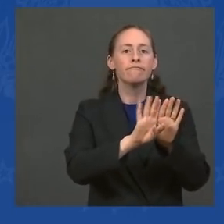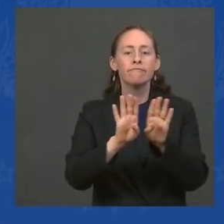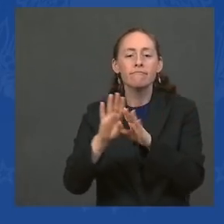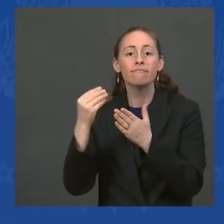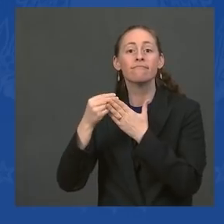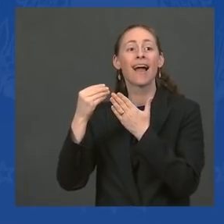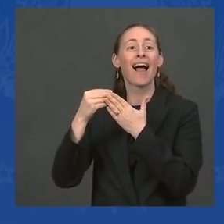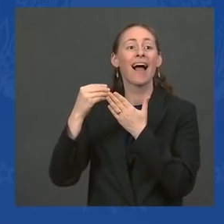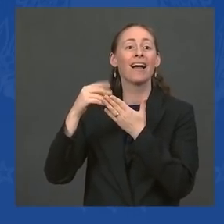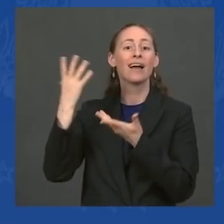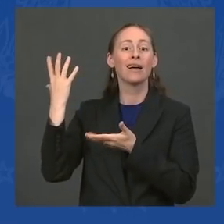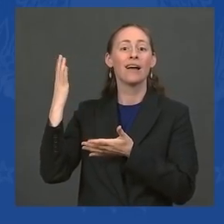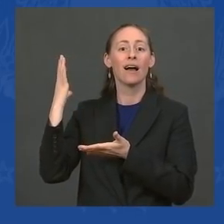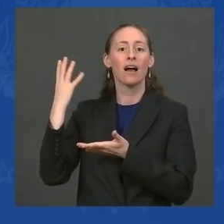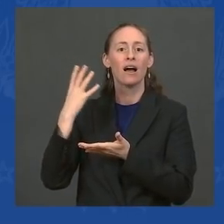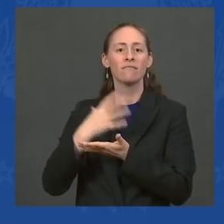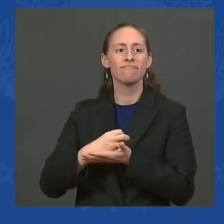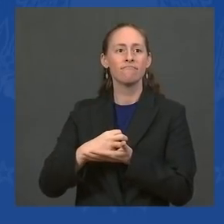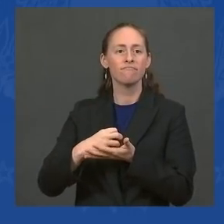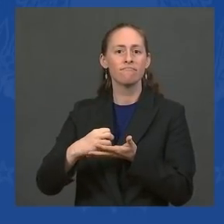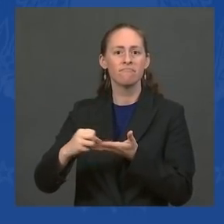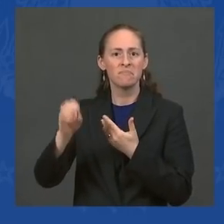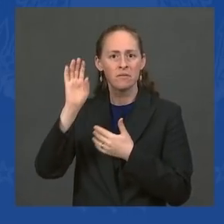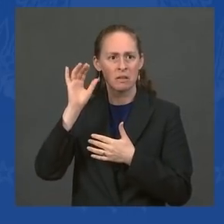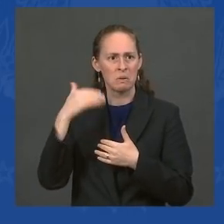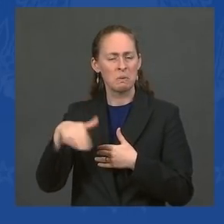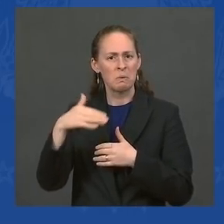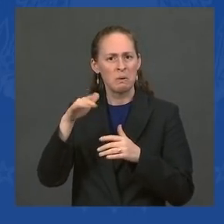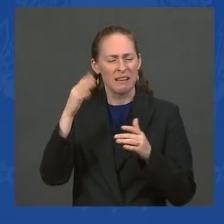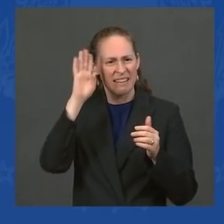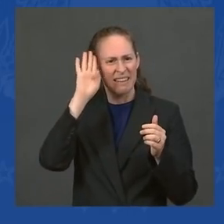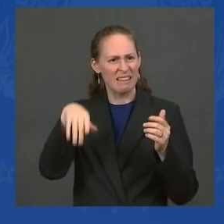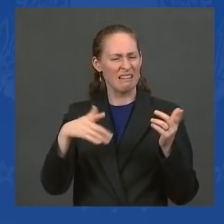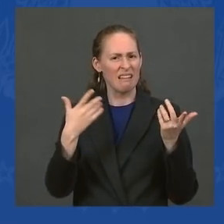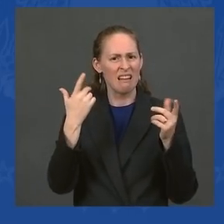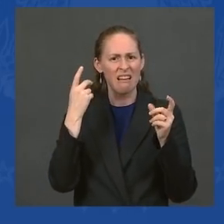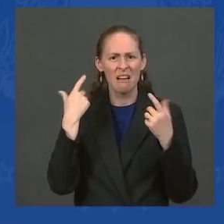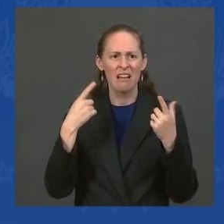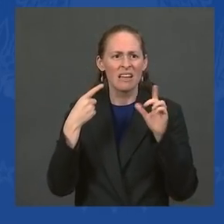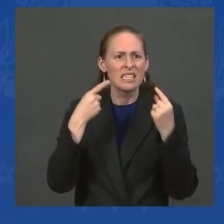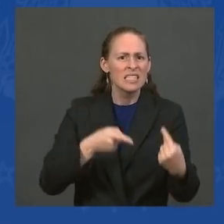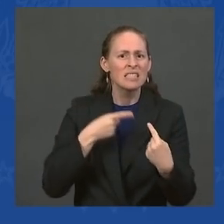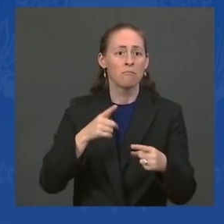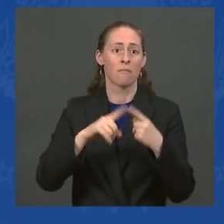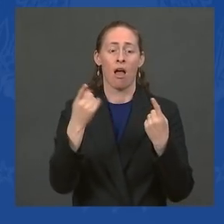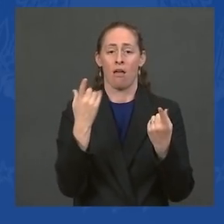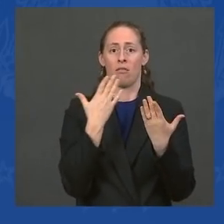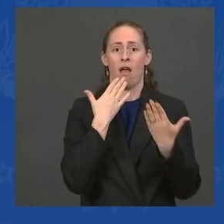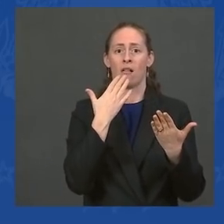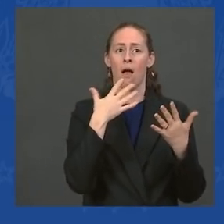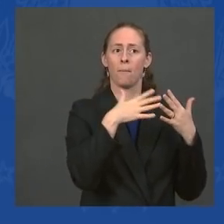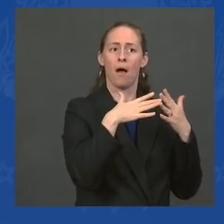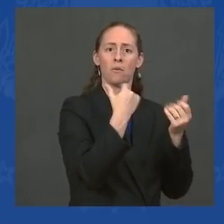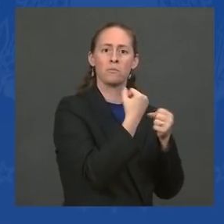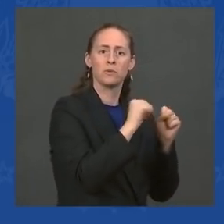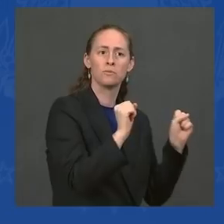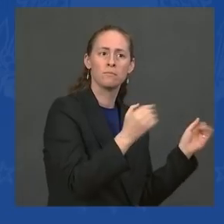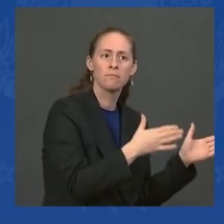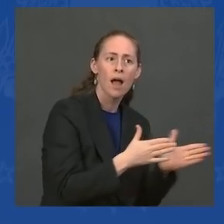But thanks to steps taken by the Office of Early Childhood and the AARP Civilization Grants, we're still here.